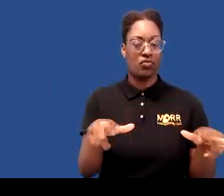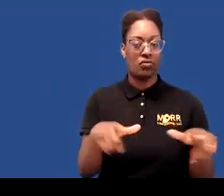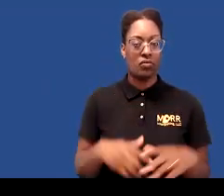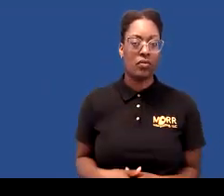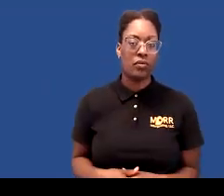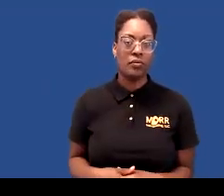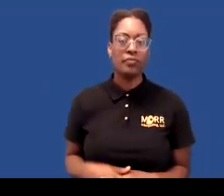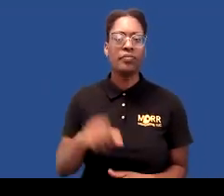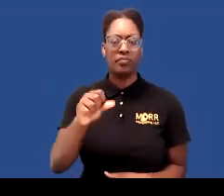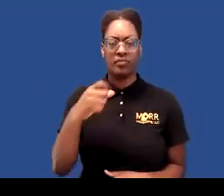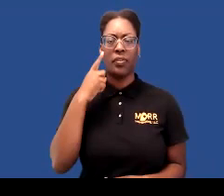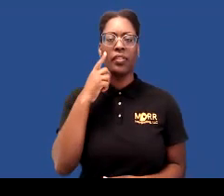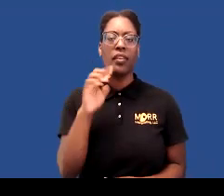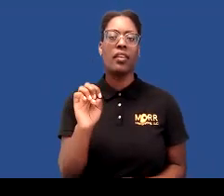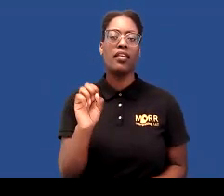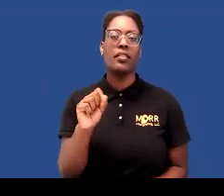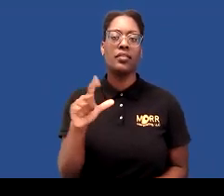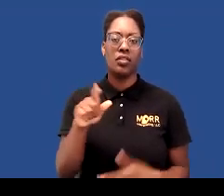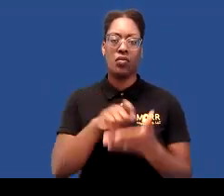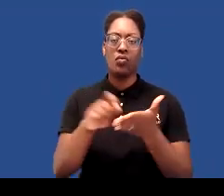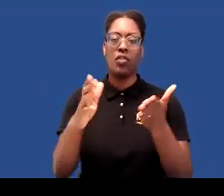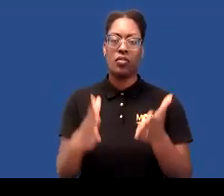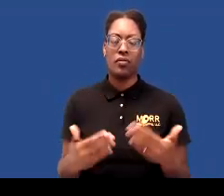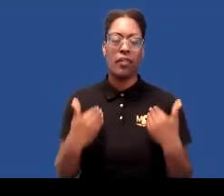ESL [English as a Second Language] writers have particular issues,